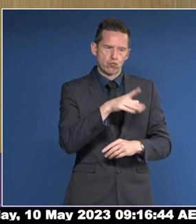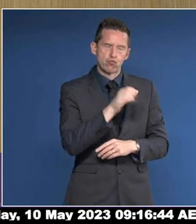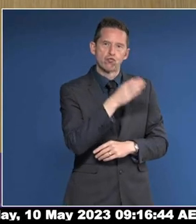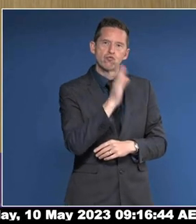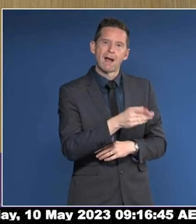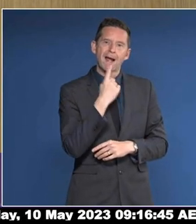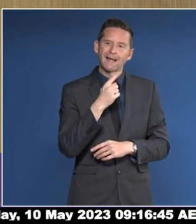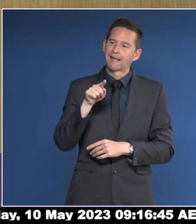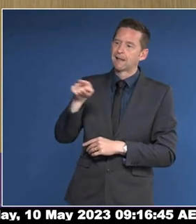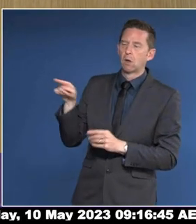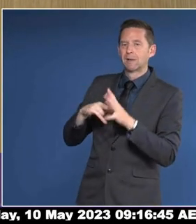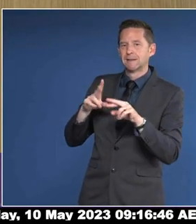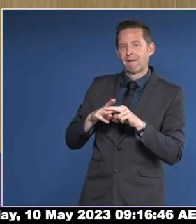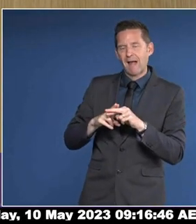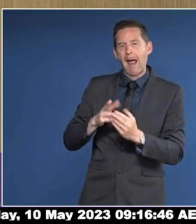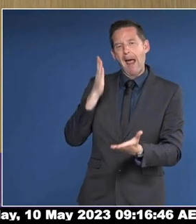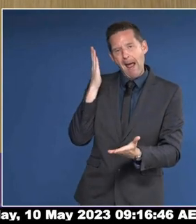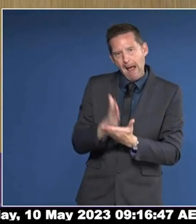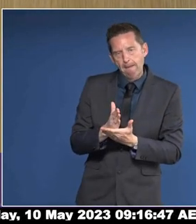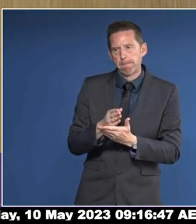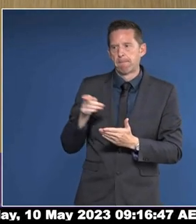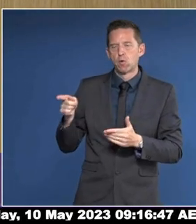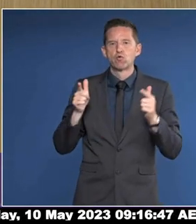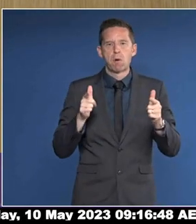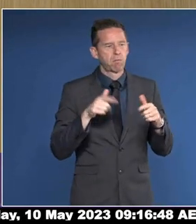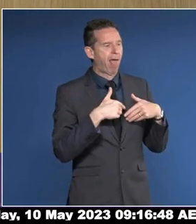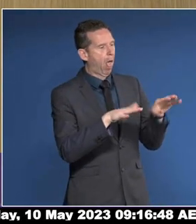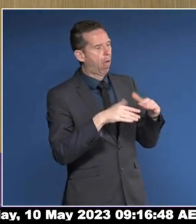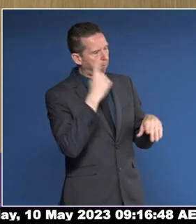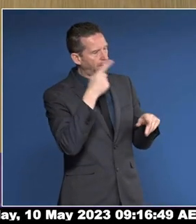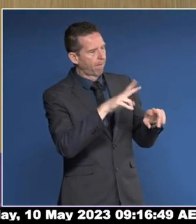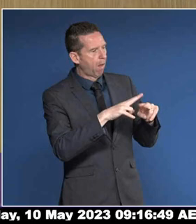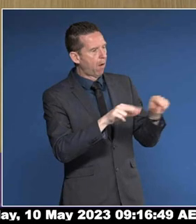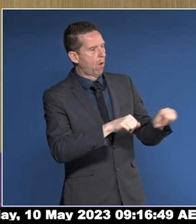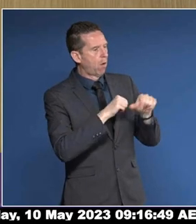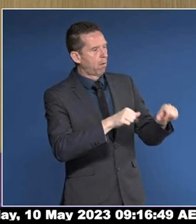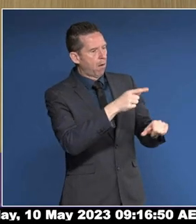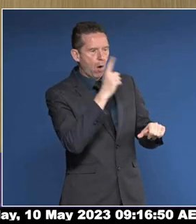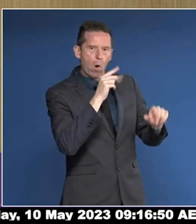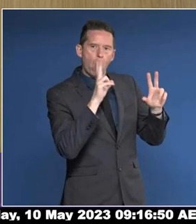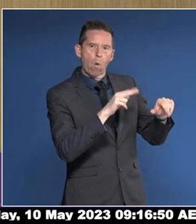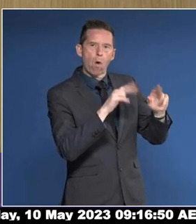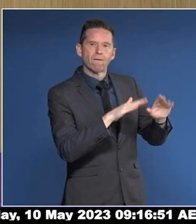did, in fact, overestimate the father's capacity to mitigate risks present and provide for his children.